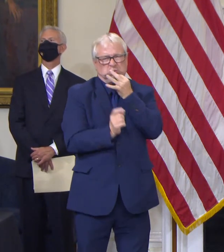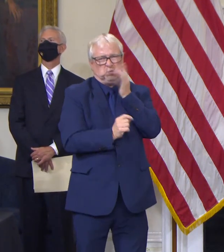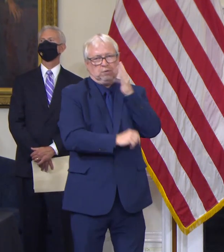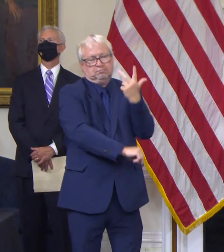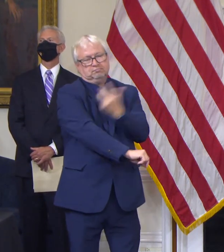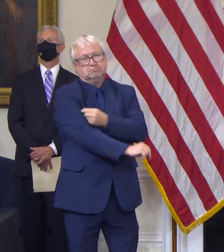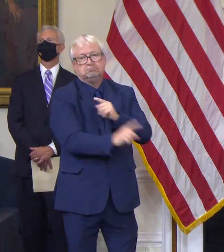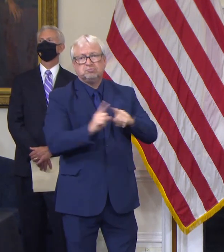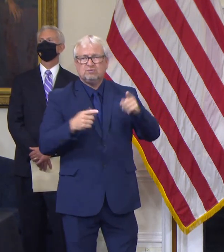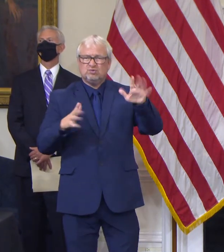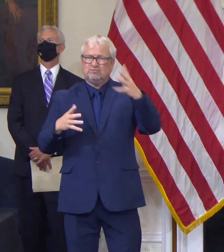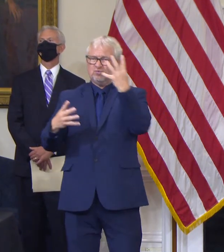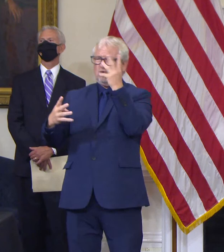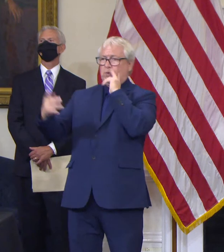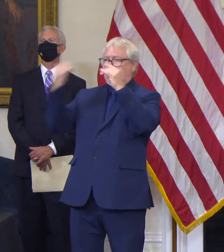(Question off mic).